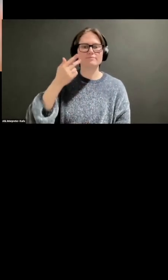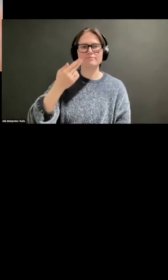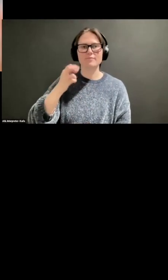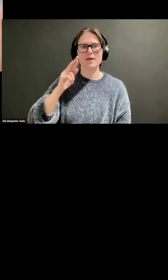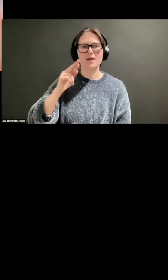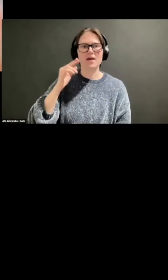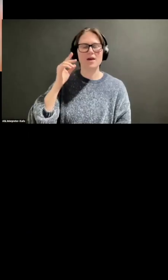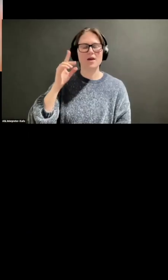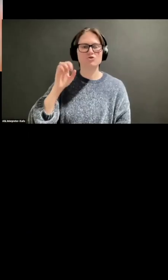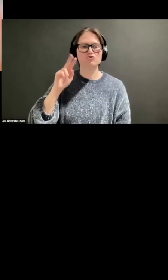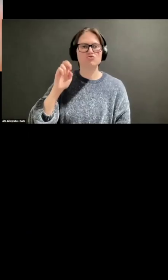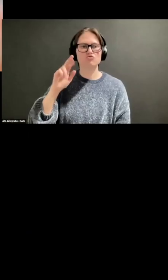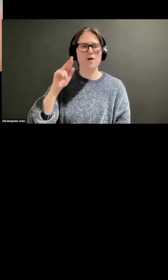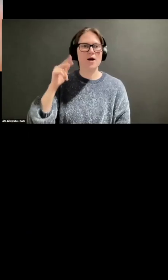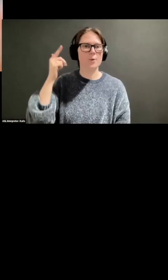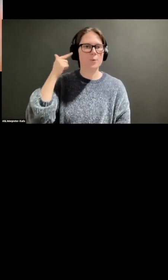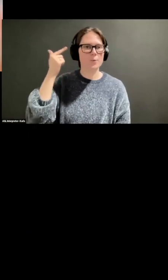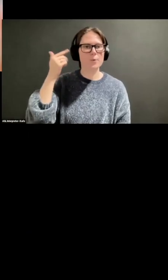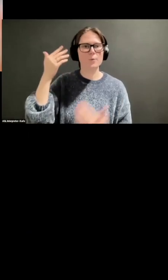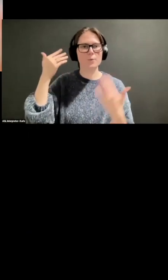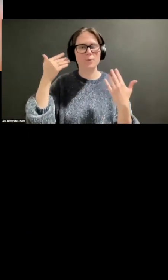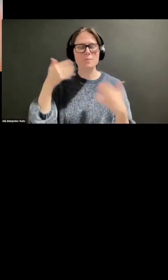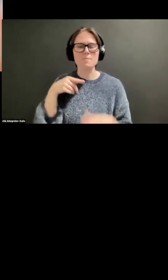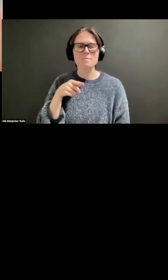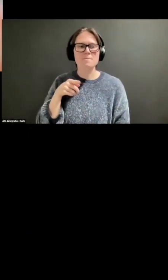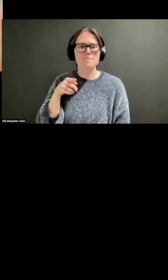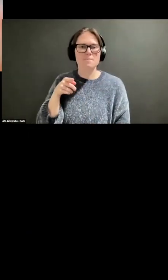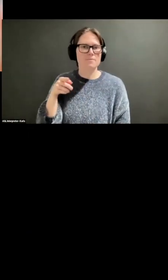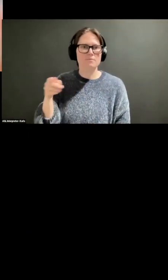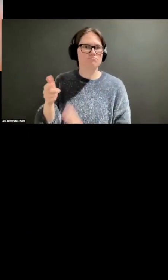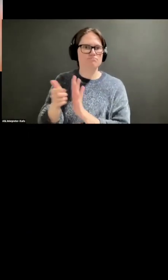dryer before because they weren't allowed access to